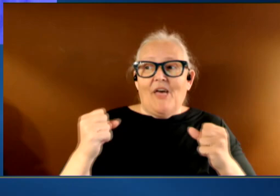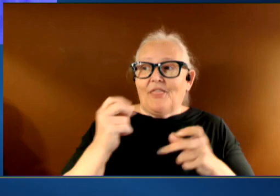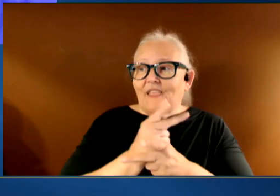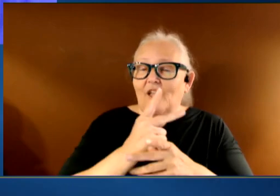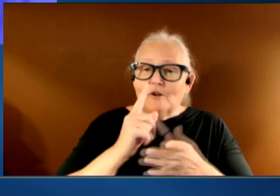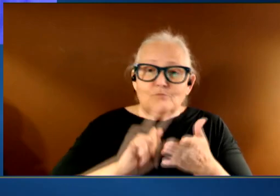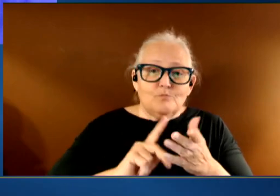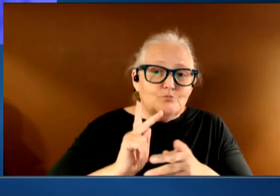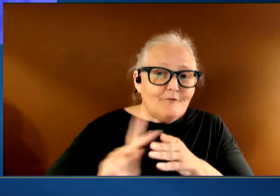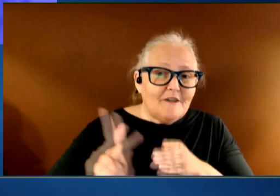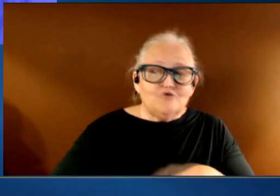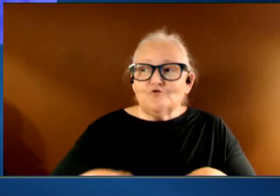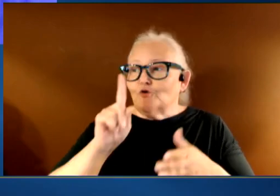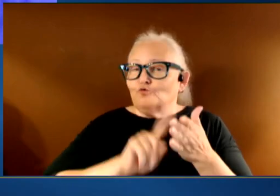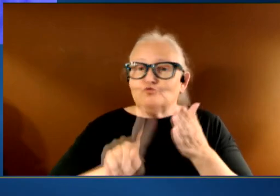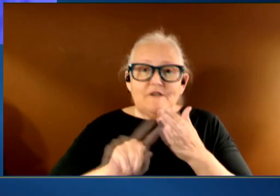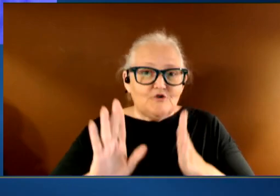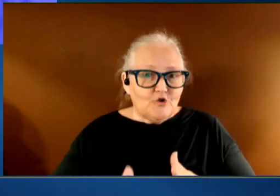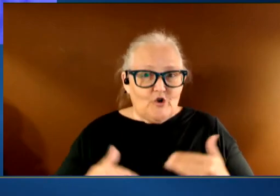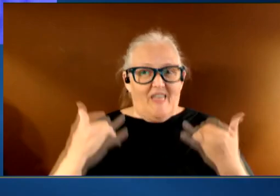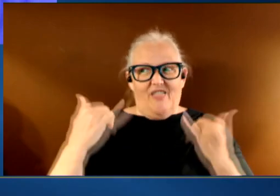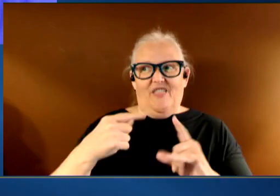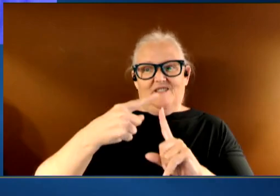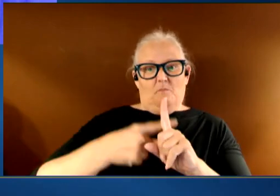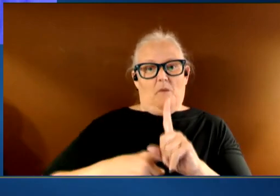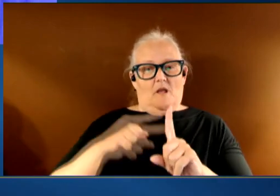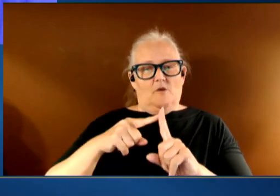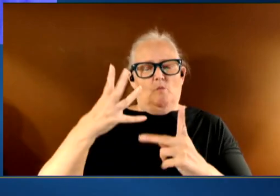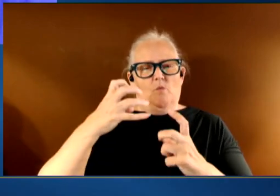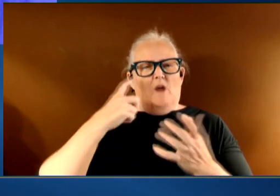Today and this month is about recognizing Sickle Cell Disease Awareness Month, but